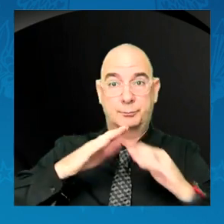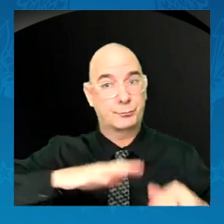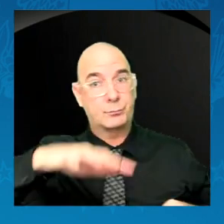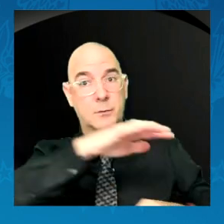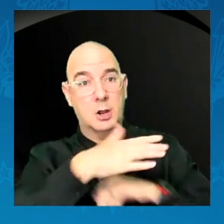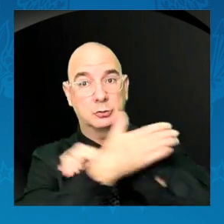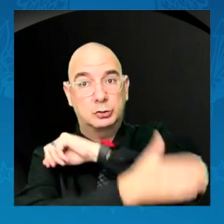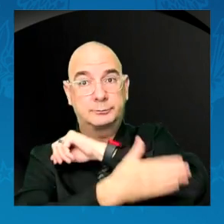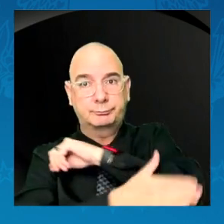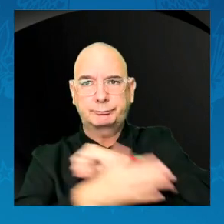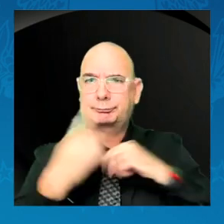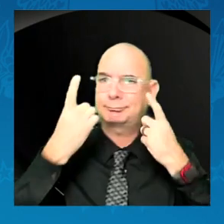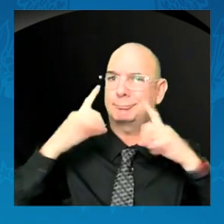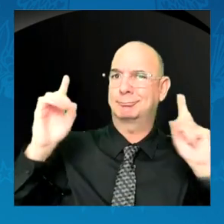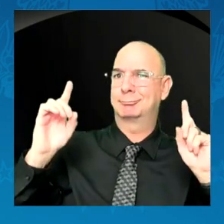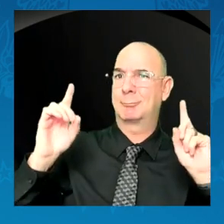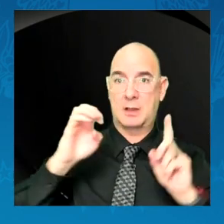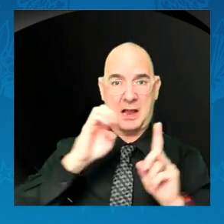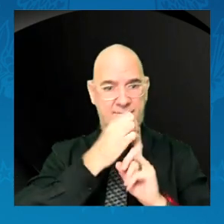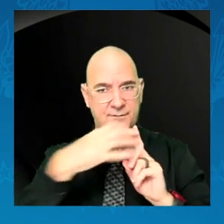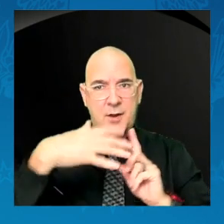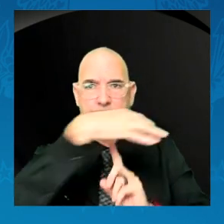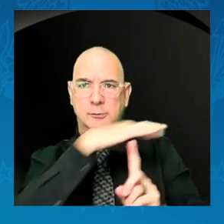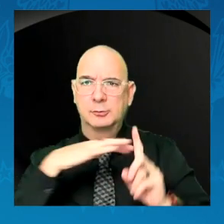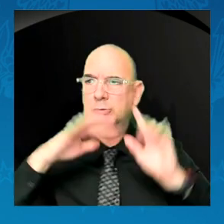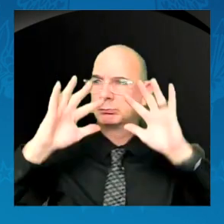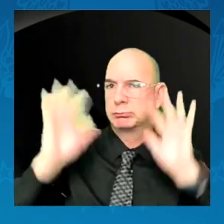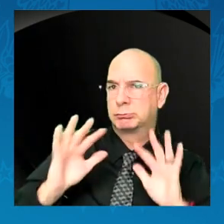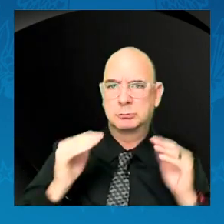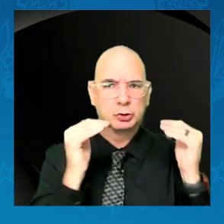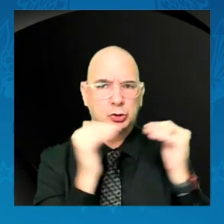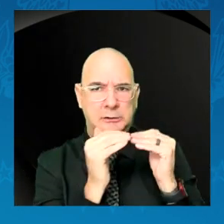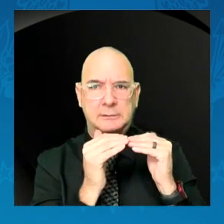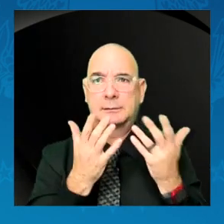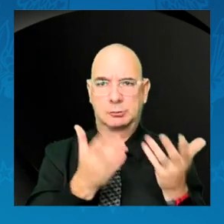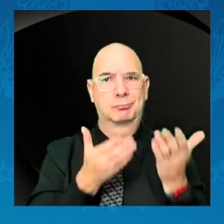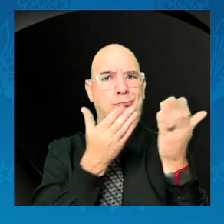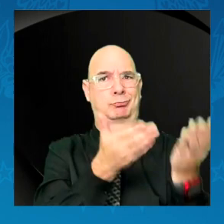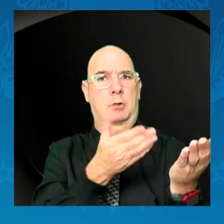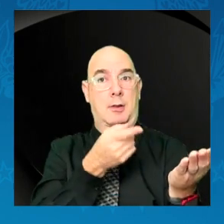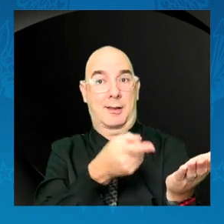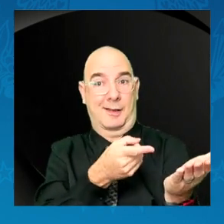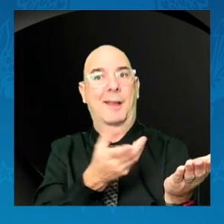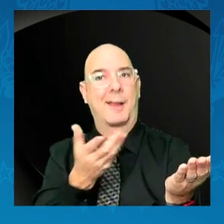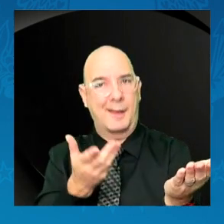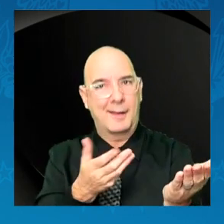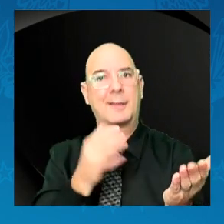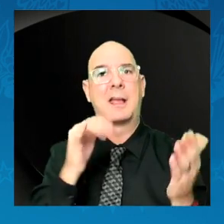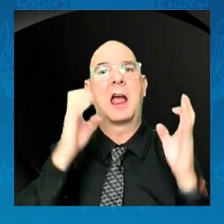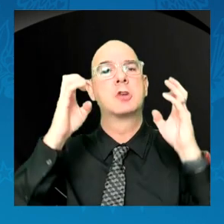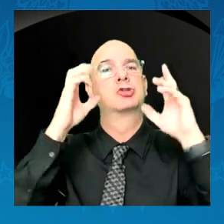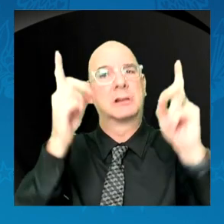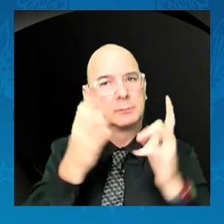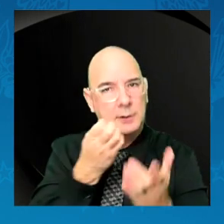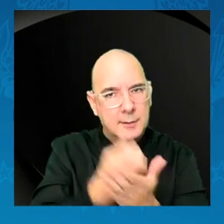and tackle our common economic, educational, environmental and climate challenges. Madam Chair, thank you for that opportunity